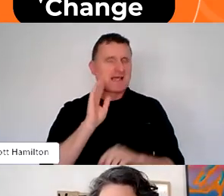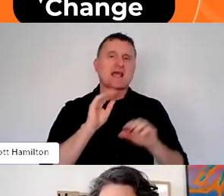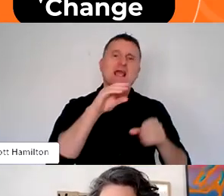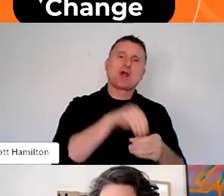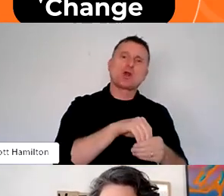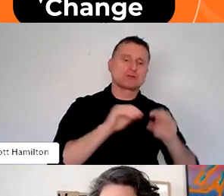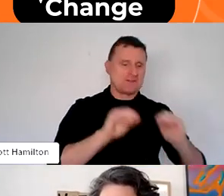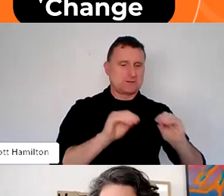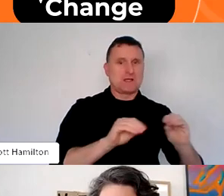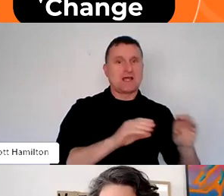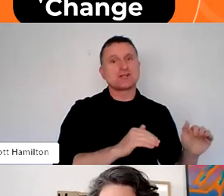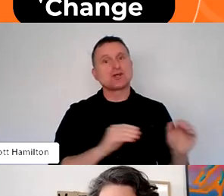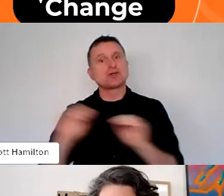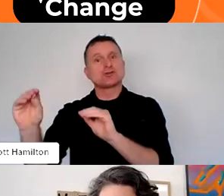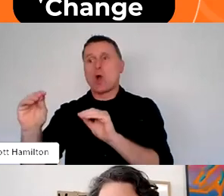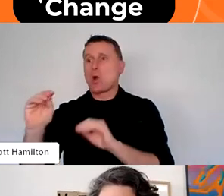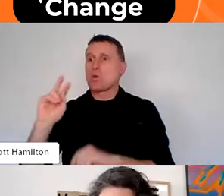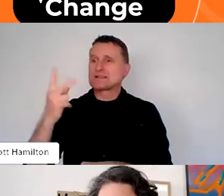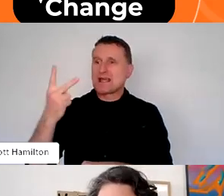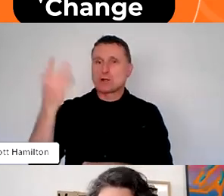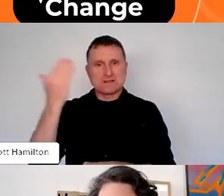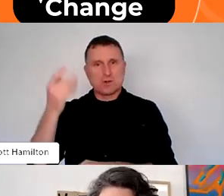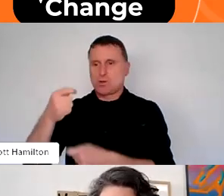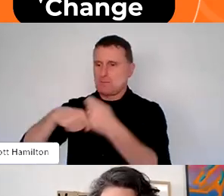with that? Why can't they continue to be in inclusive education, it's